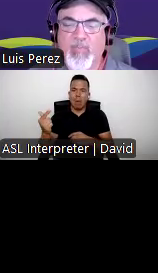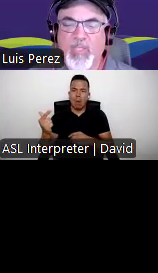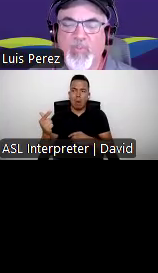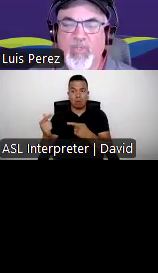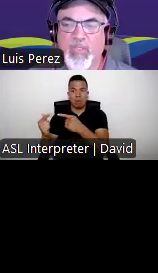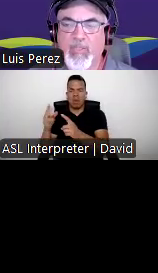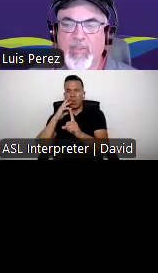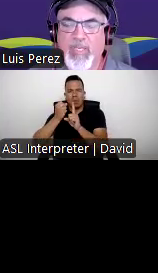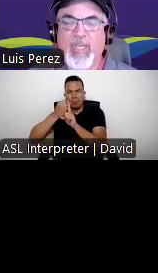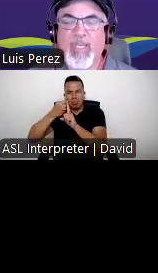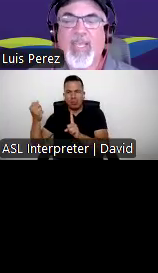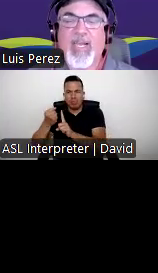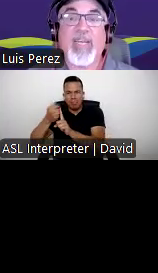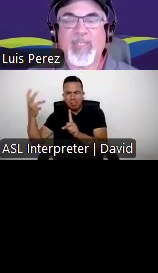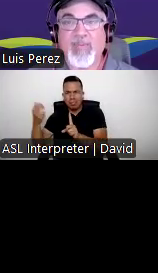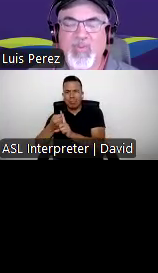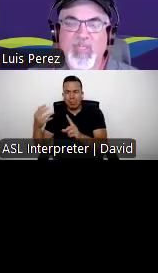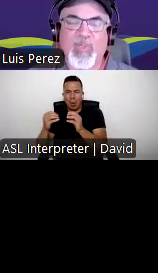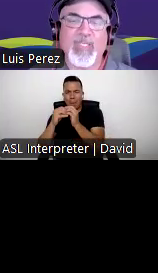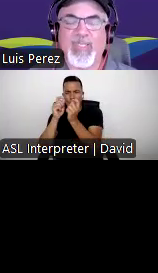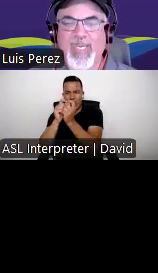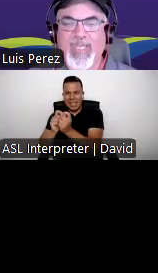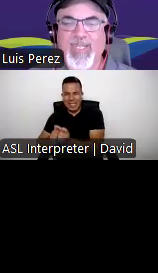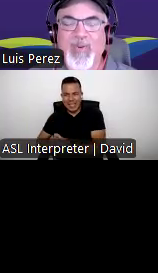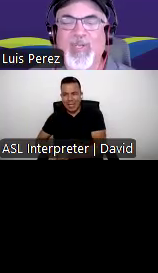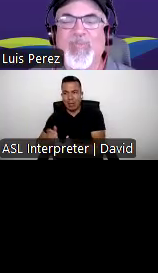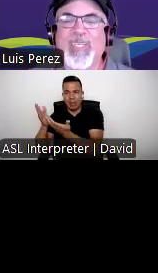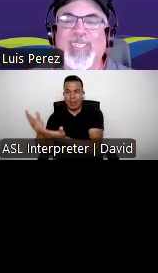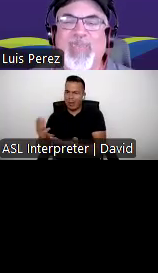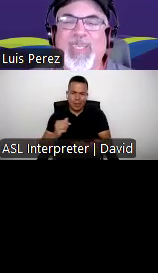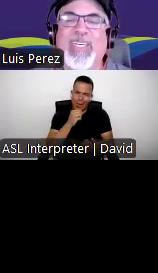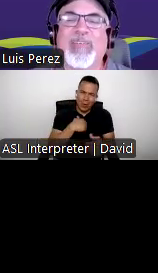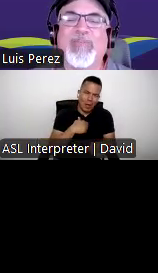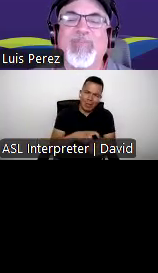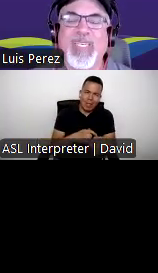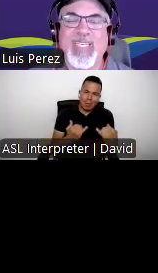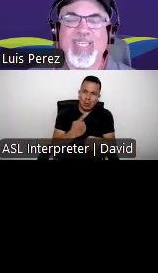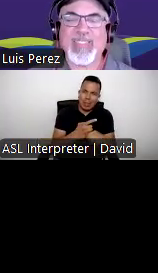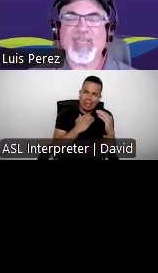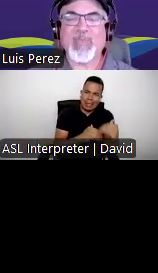much more detail than I have time to explain today during the limited time that I have. Next slide,